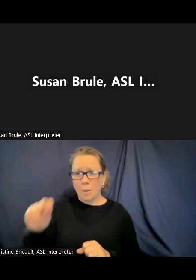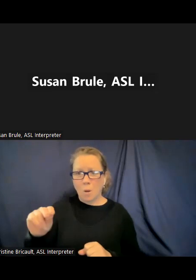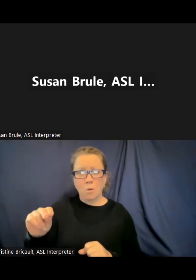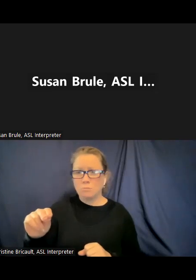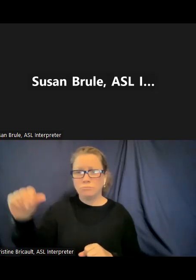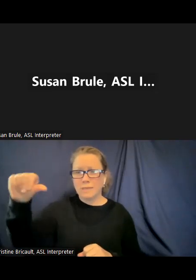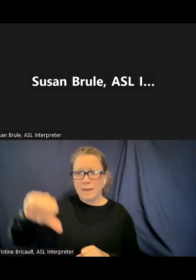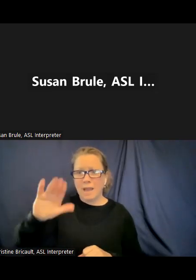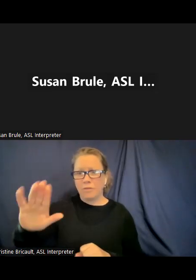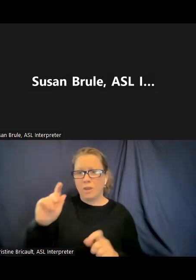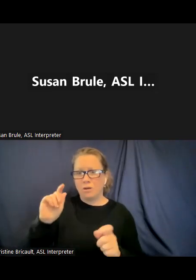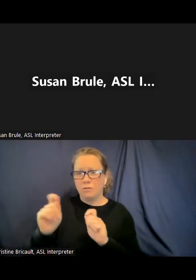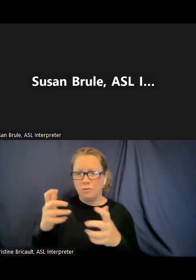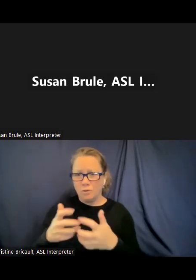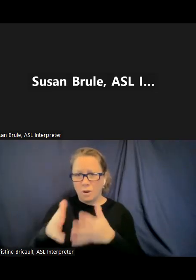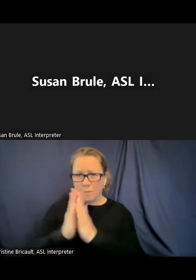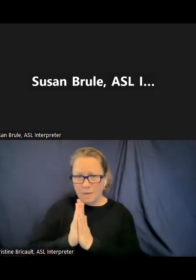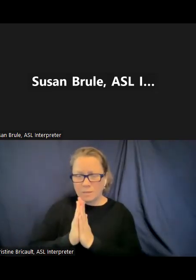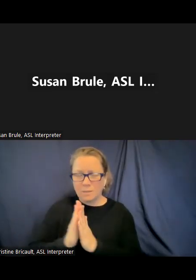Other on the other hand, how are you going to get to "Yes"?